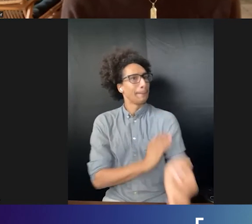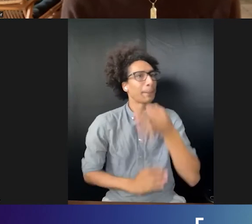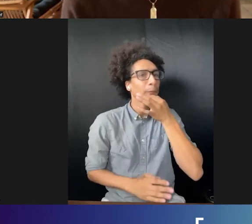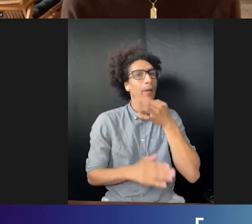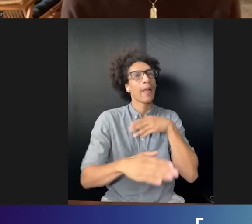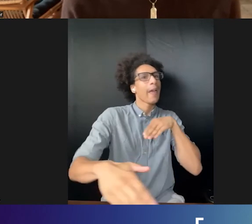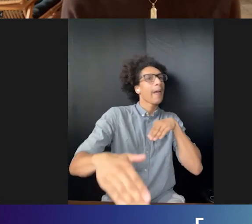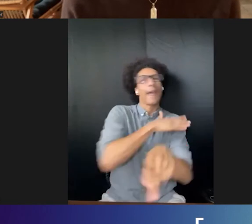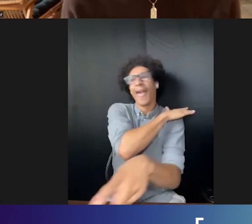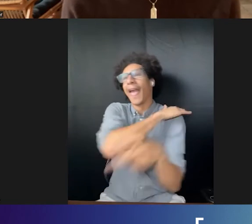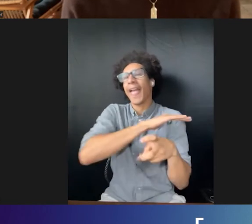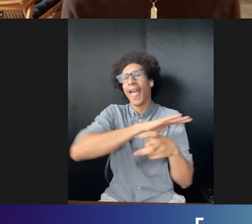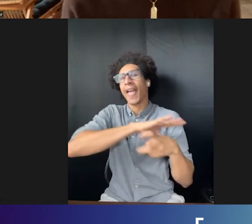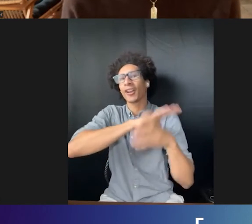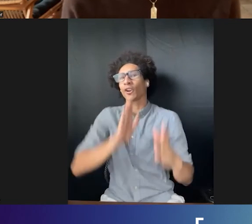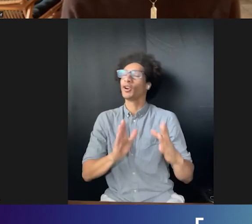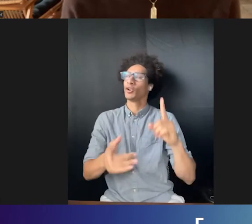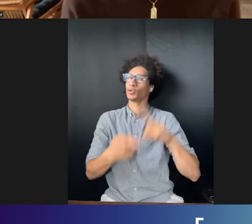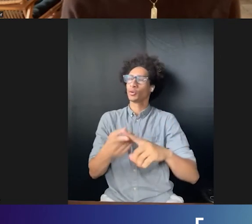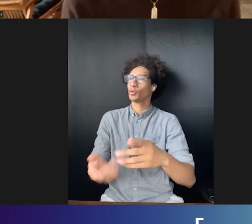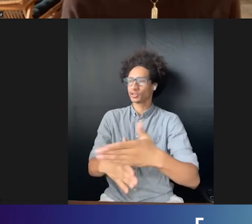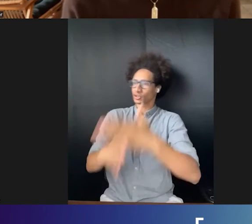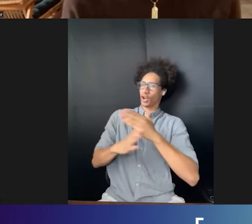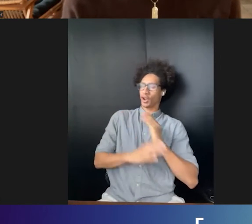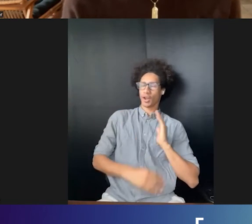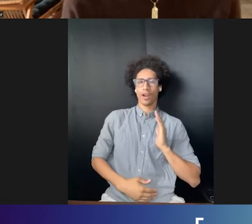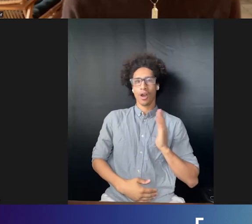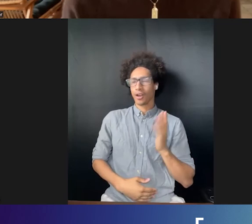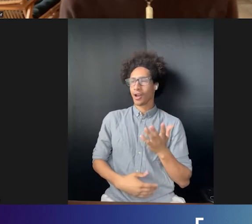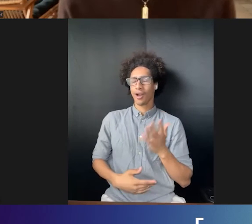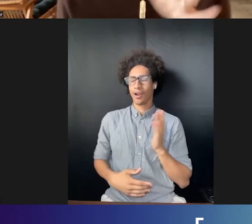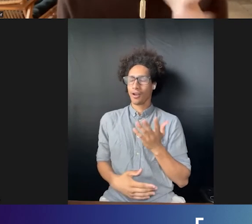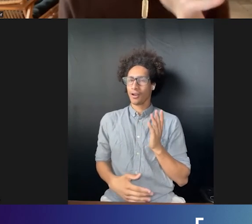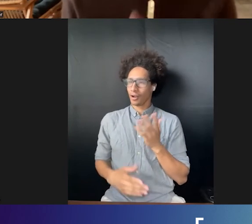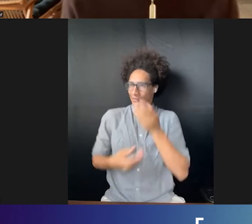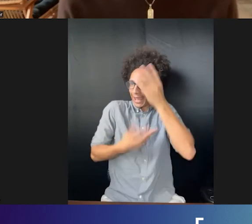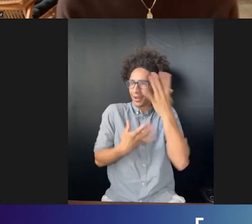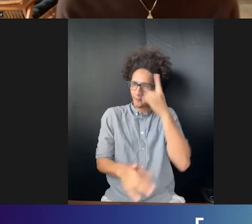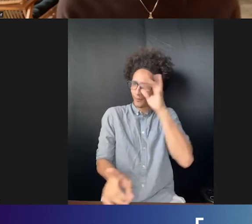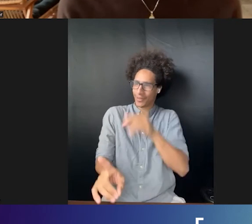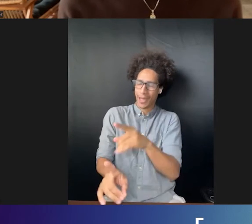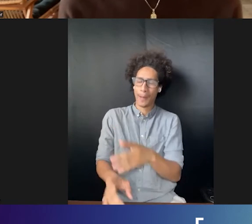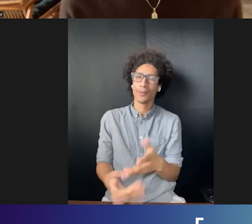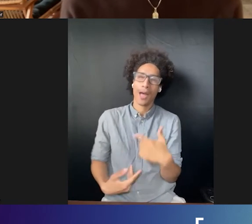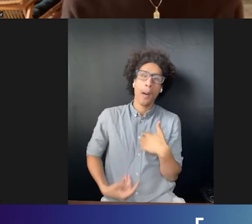you know, as IP. I'm sort of kidding. But it is it is very strange, right?